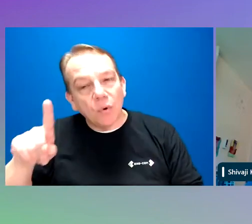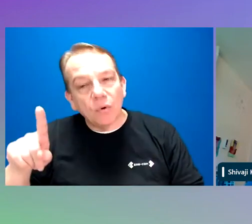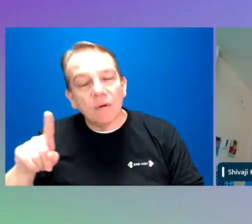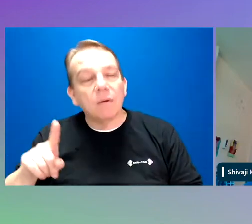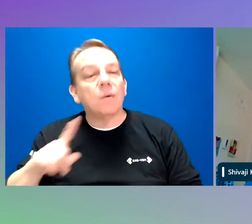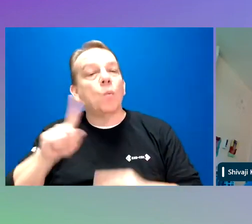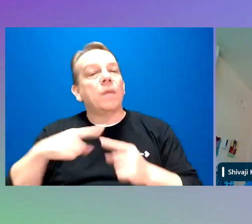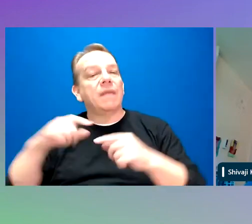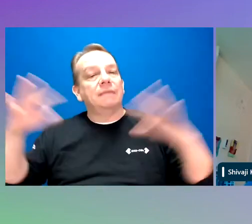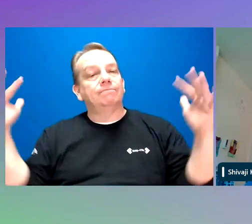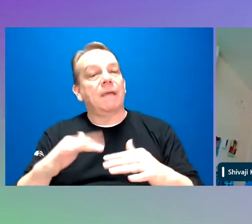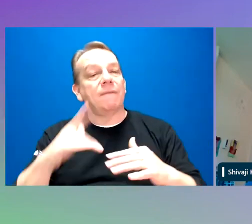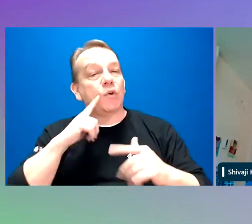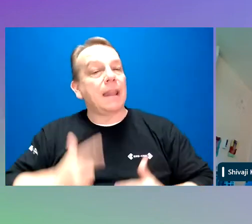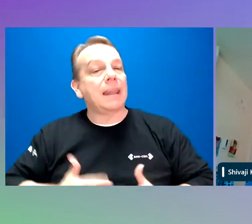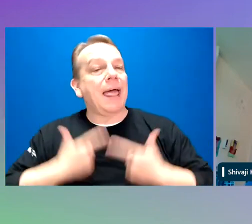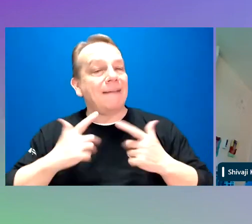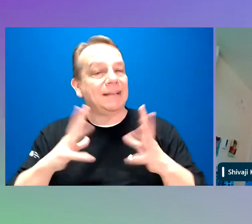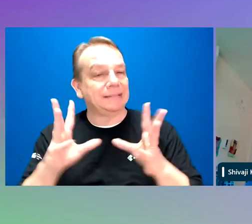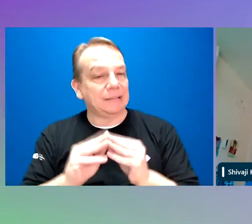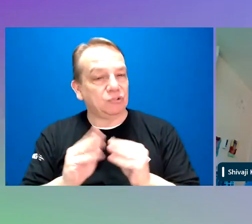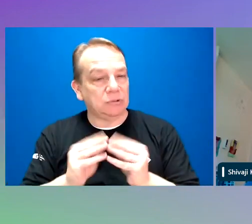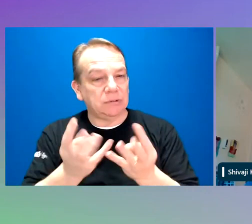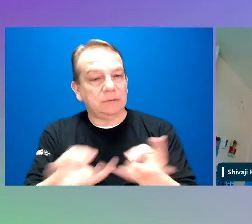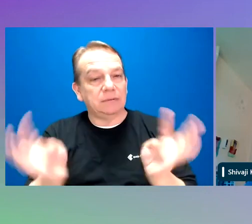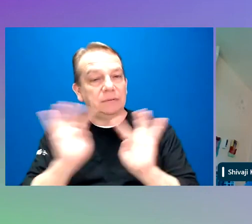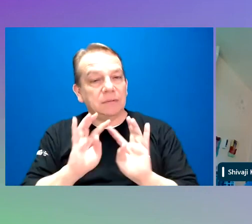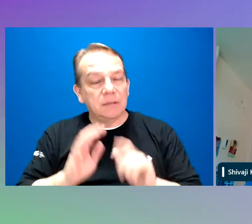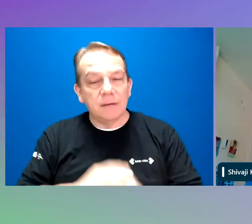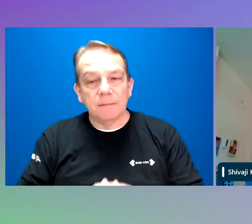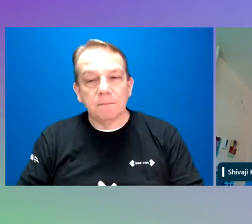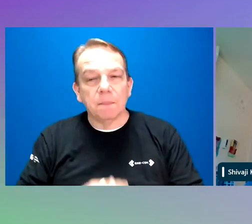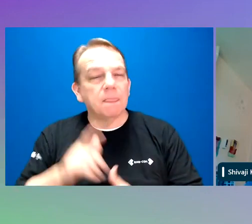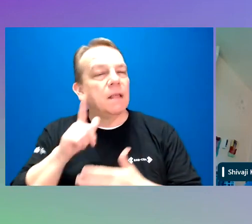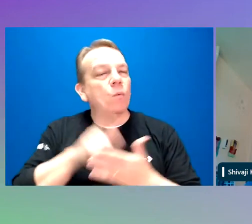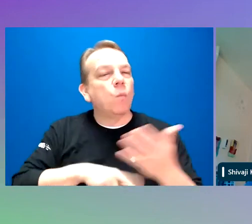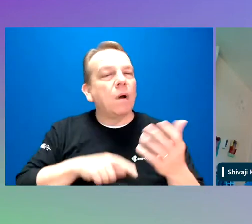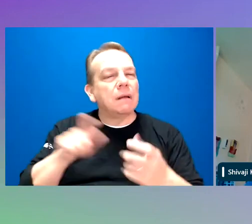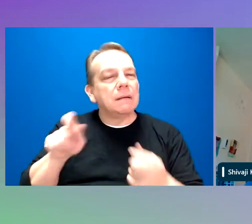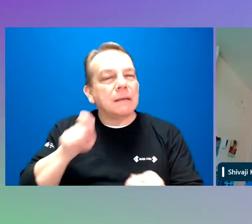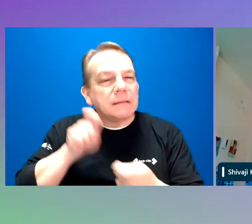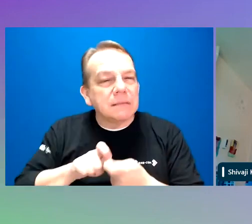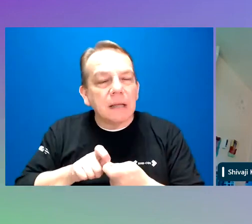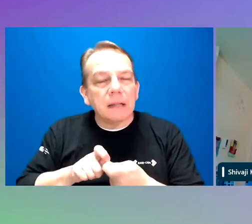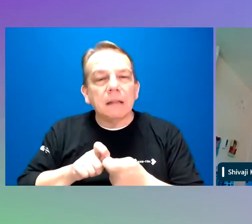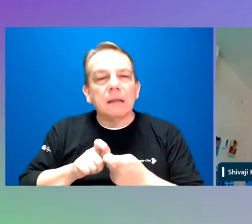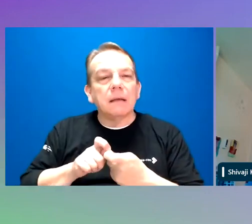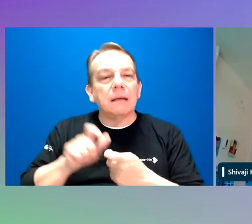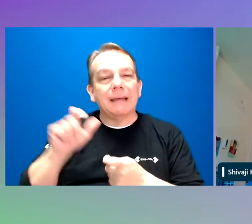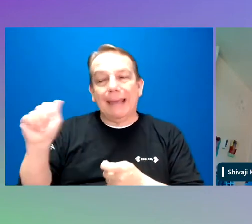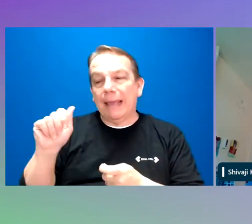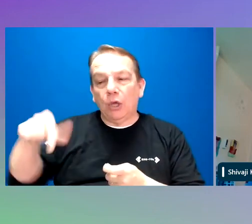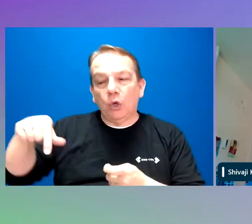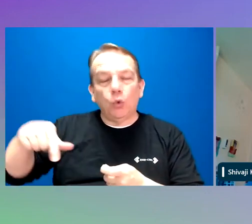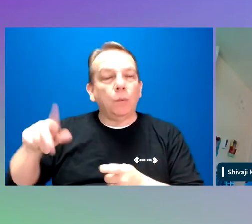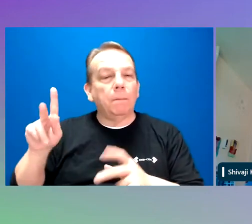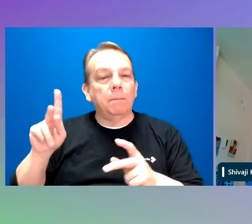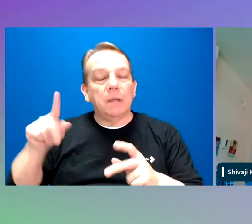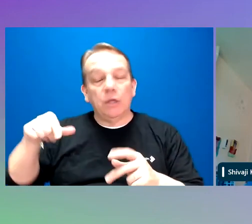data on, on what exactly Kiwis